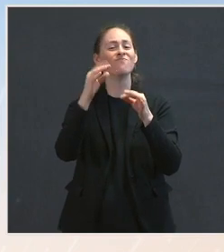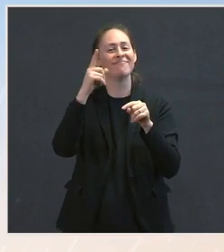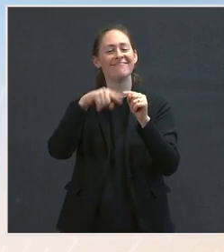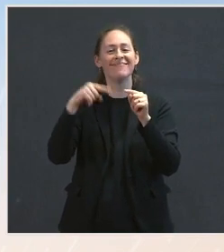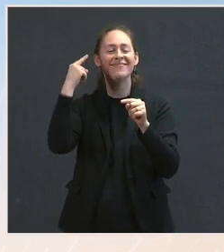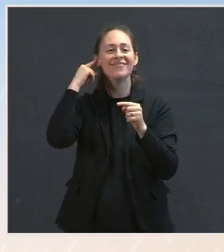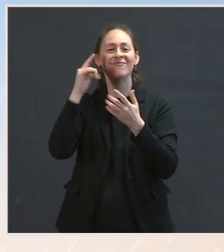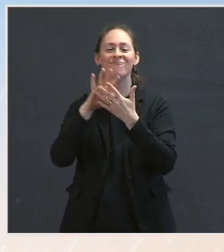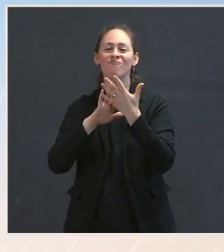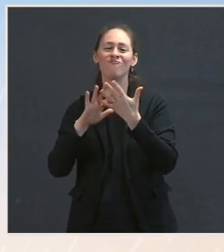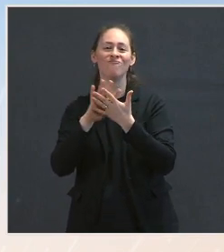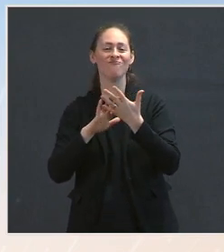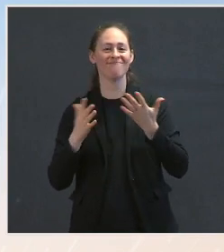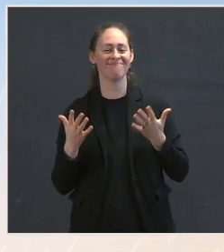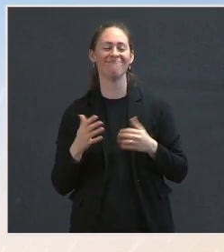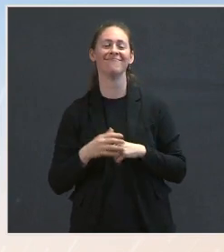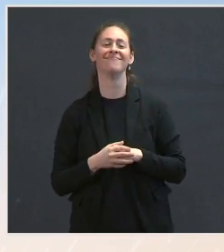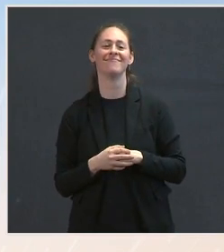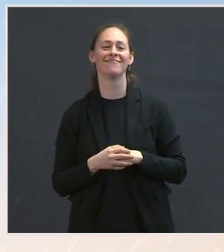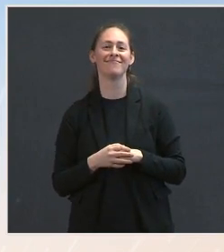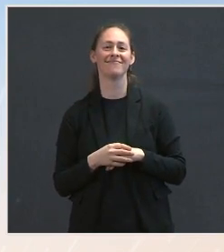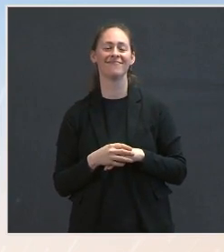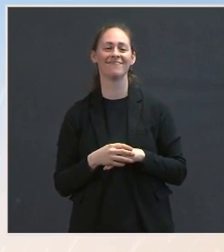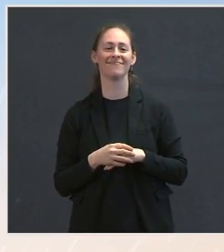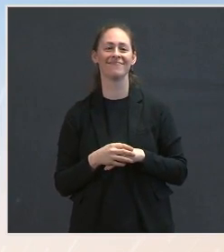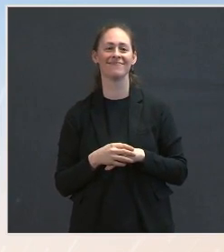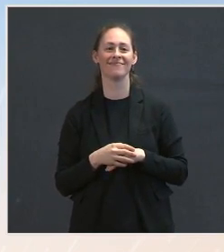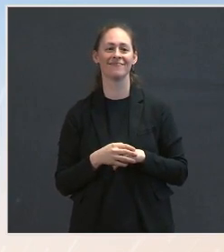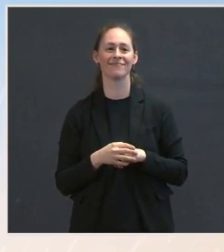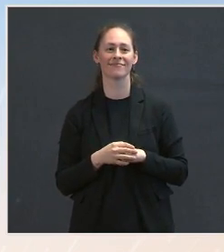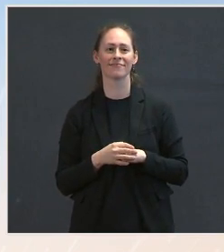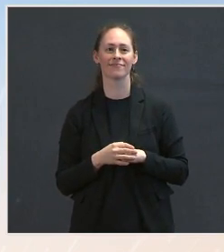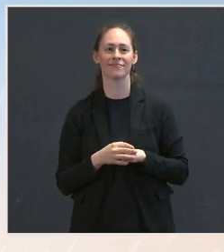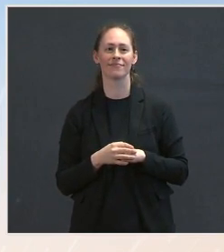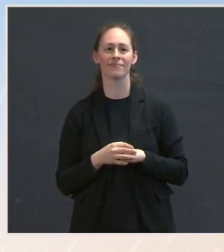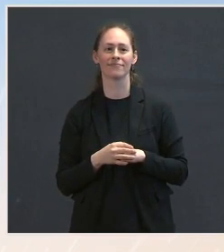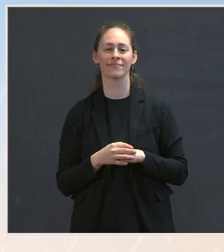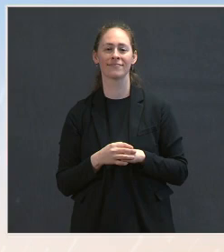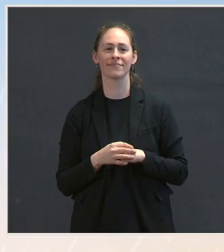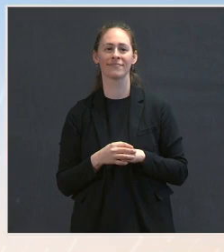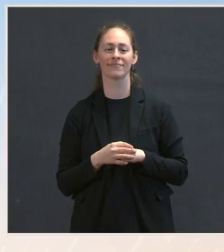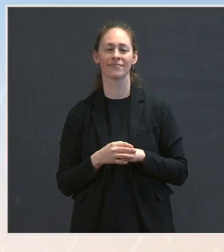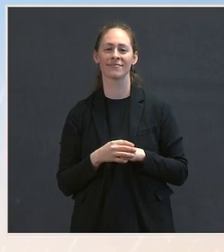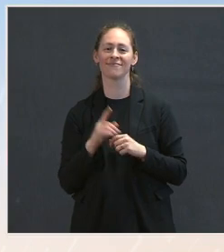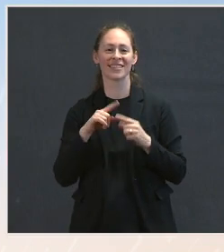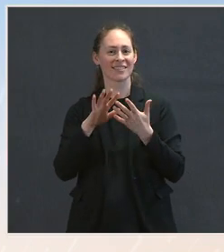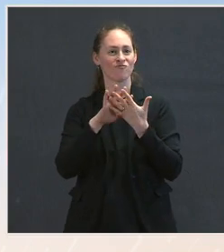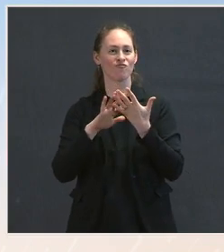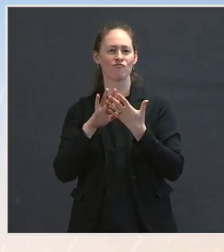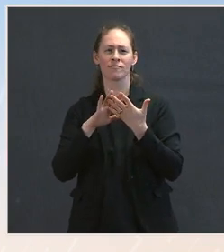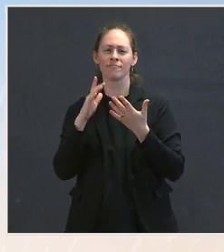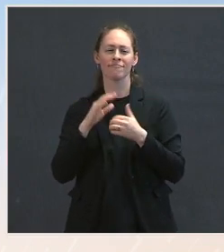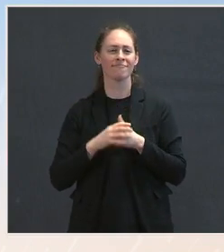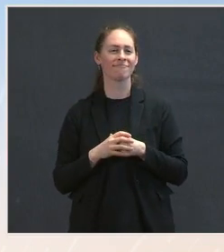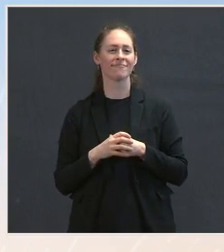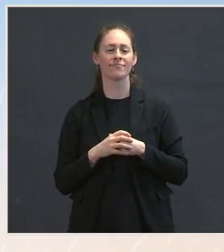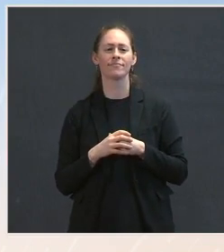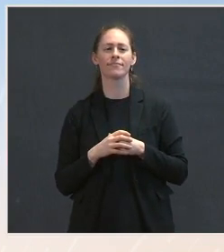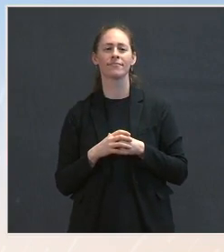Do you have views on whether the SEC or the administration -- the Treasury Secretary will weigh in if we continue to see these sort of "meme"